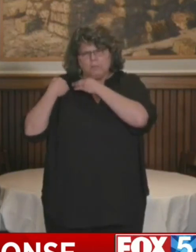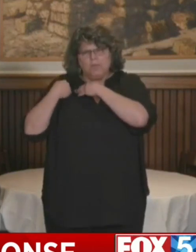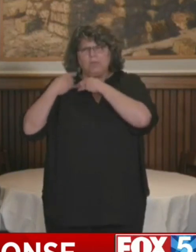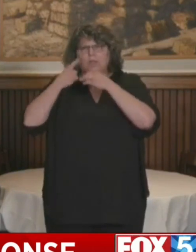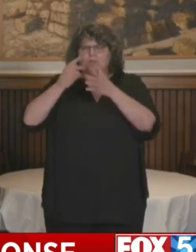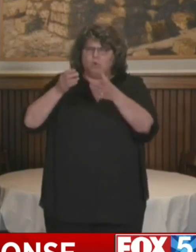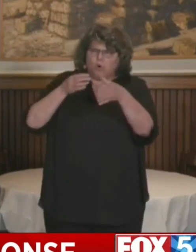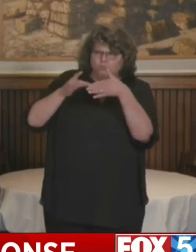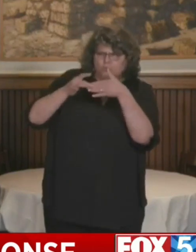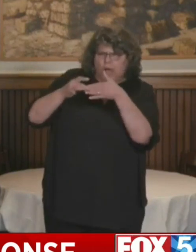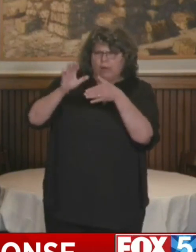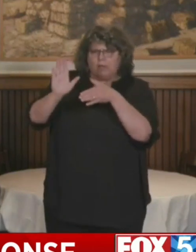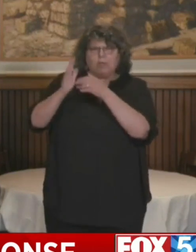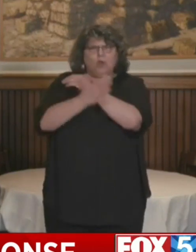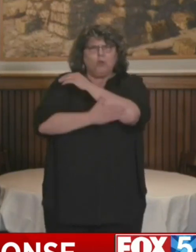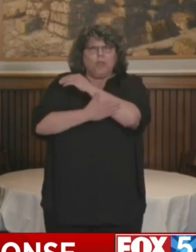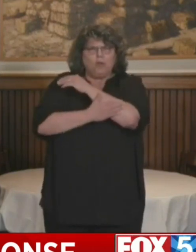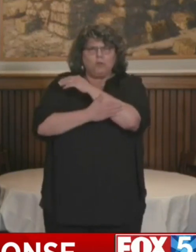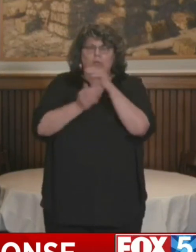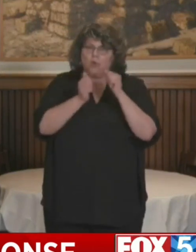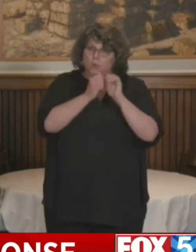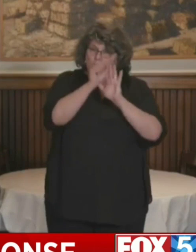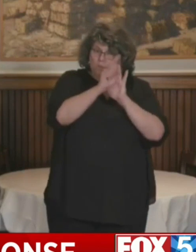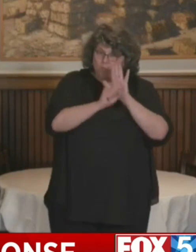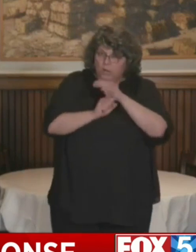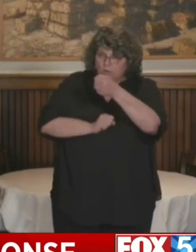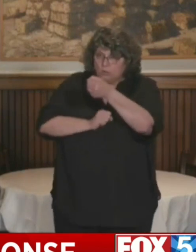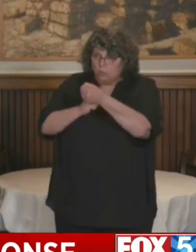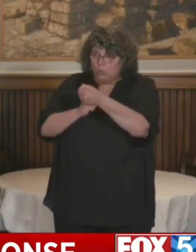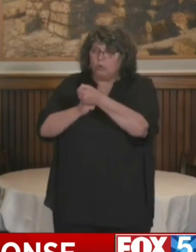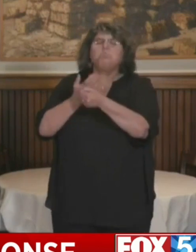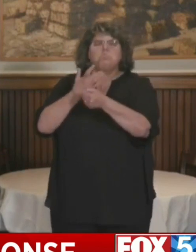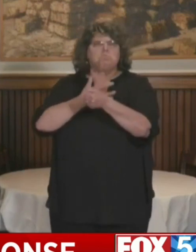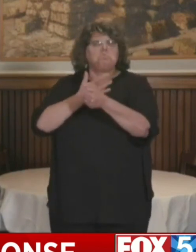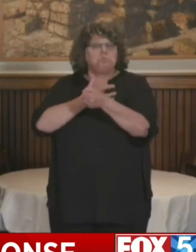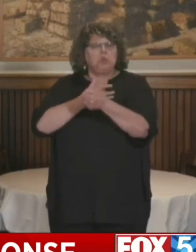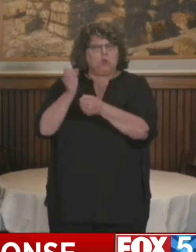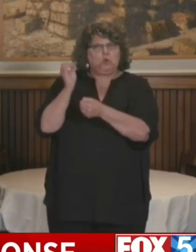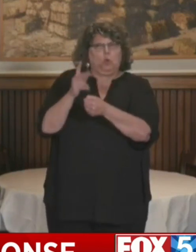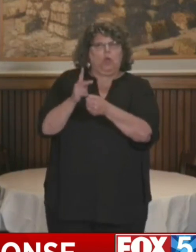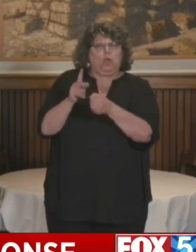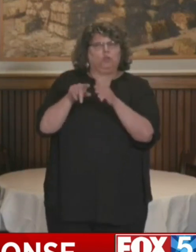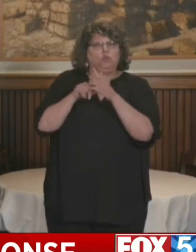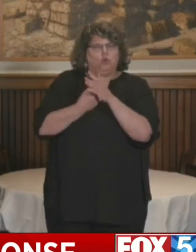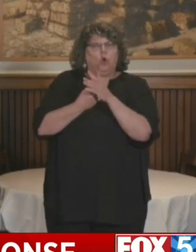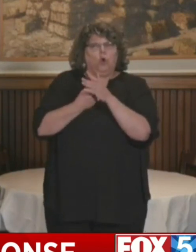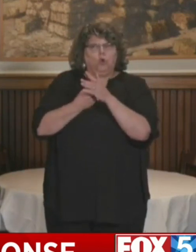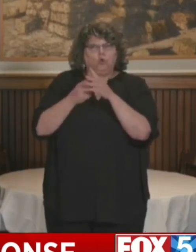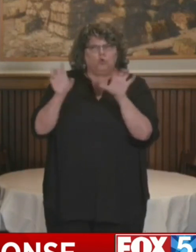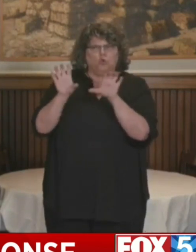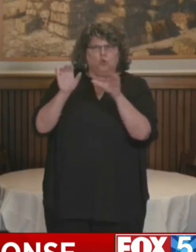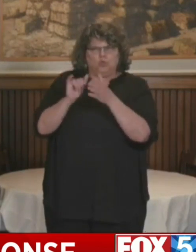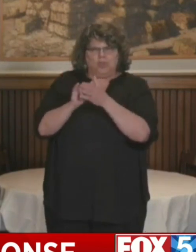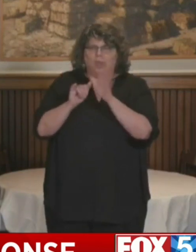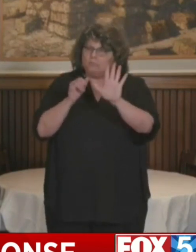LEADERS AND COUNTY HEALTH OFFICERS HAVE A VERY STRONG AND HISTORICAL RESPONSIBILITY FOR GUIDING THEIR COUNTIES AND